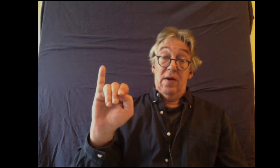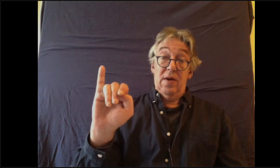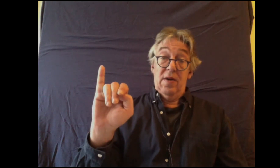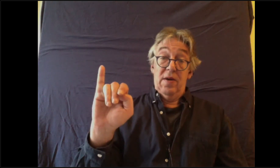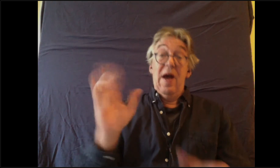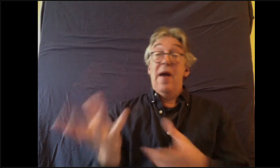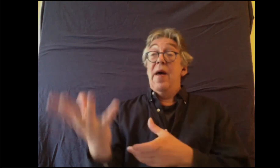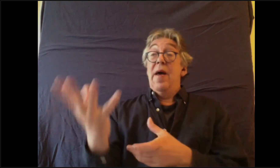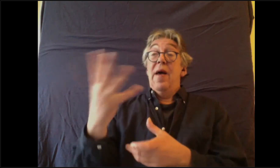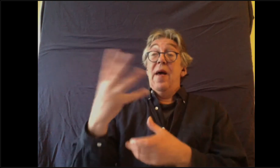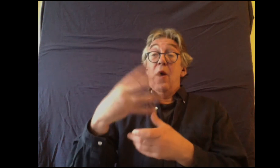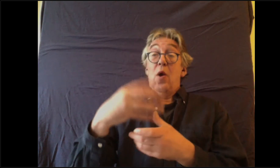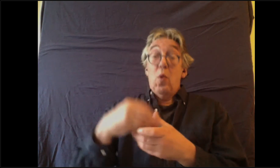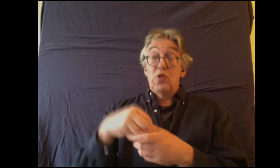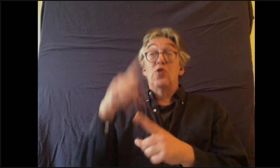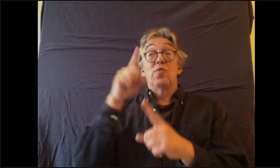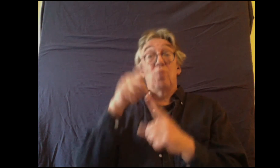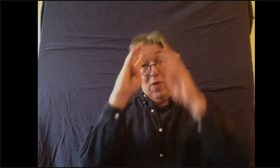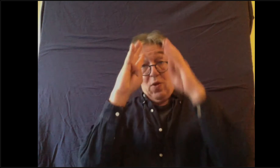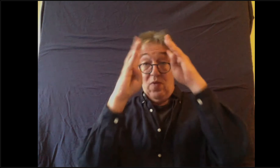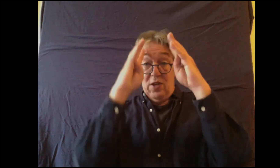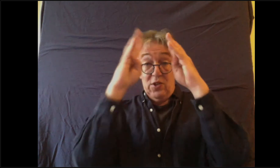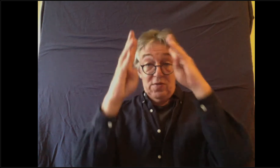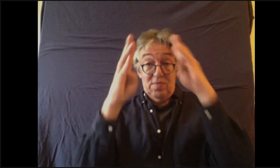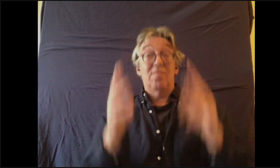The first one was a presentation of the i2i consortium